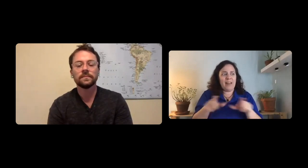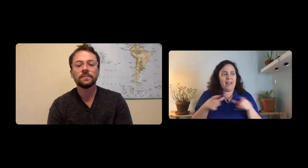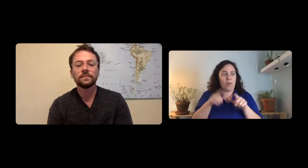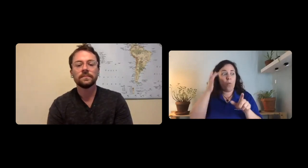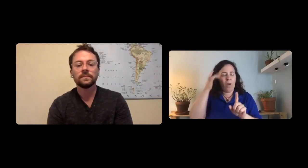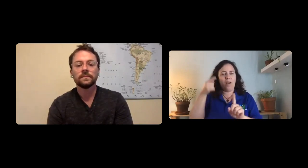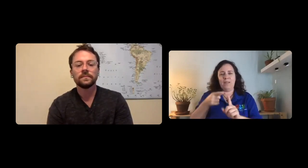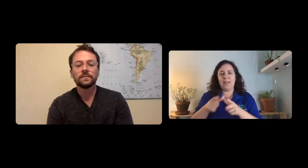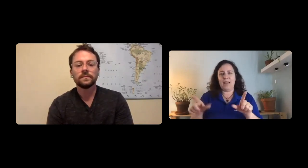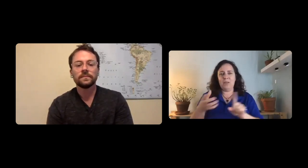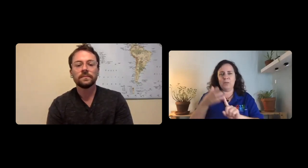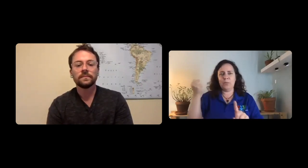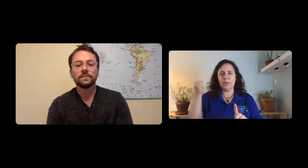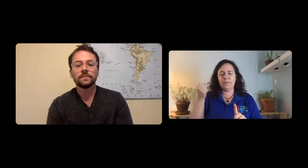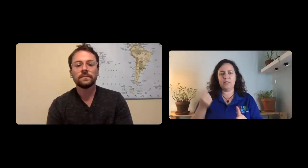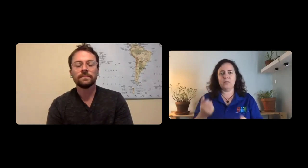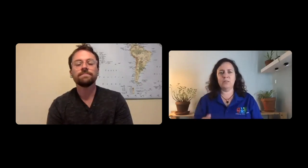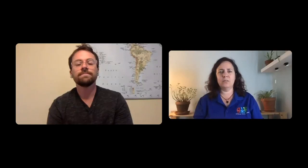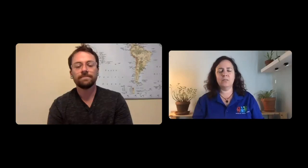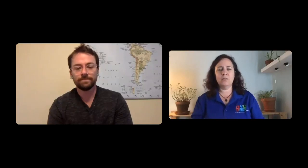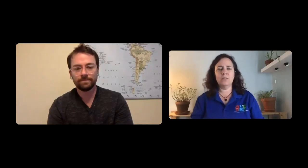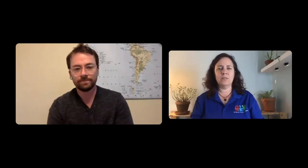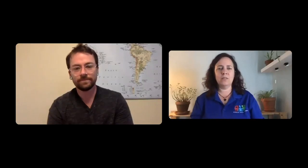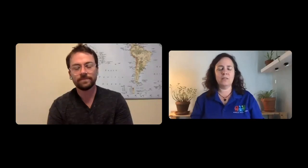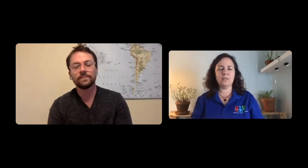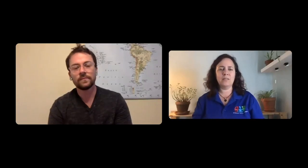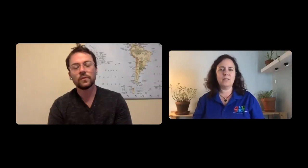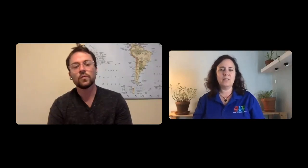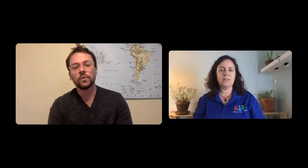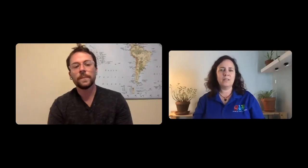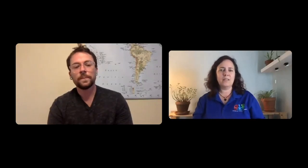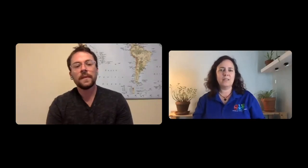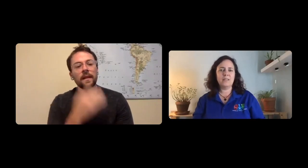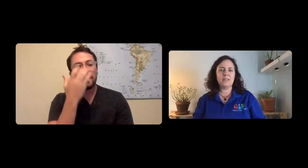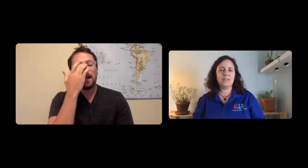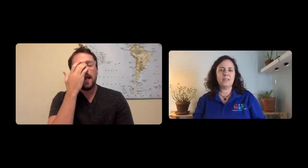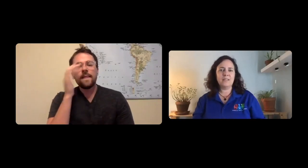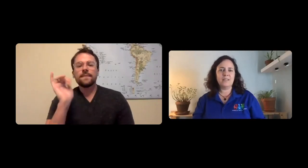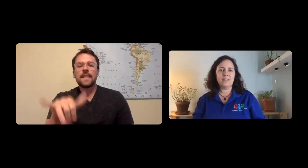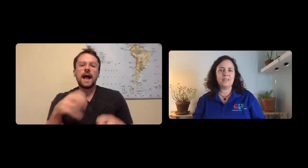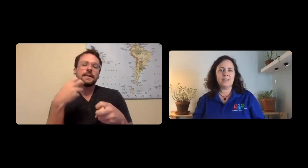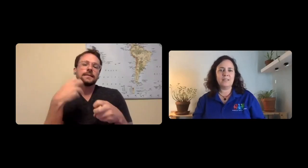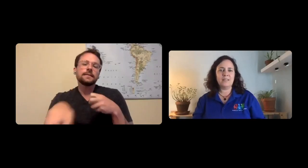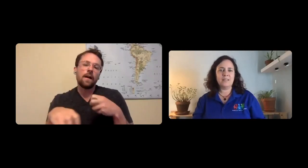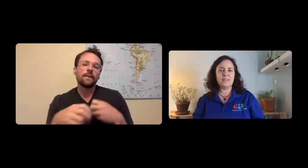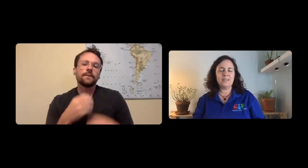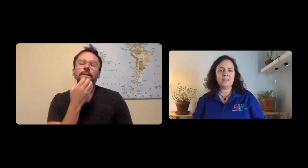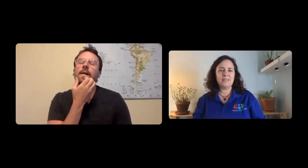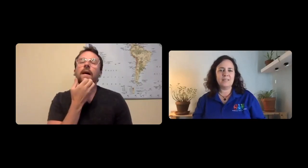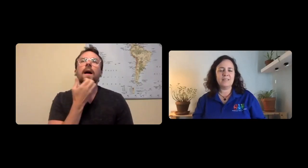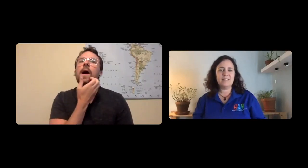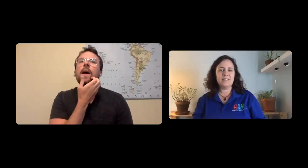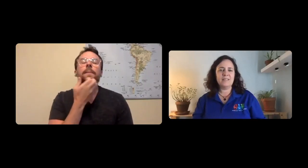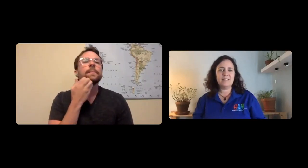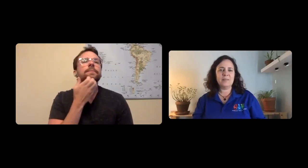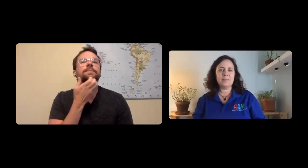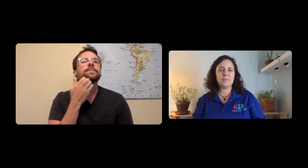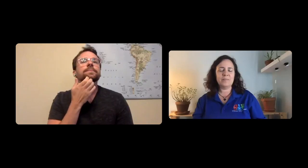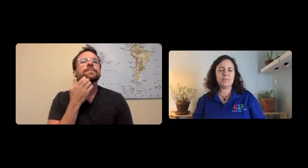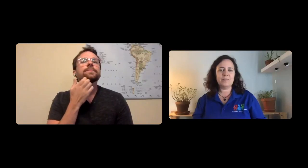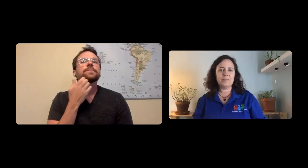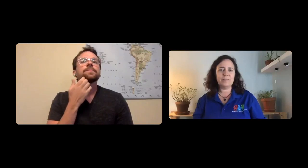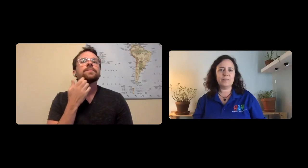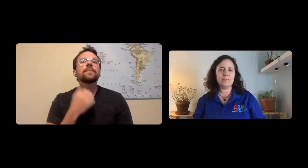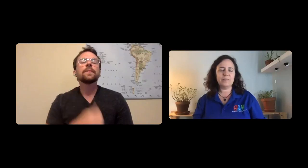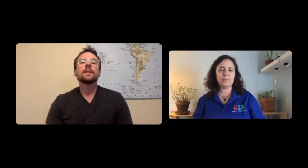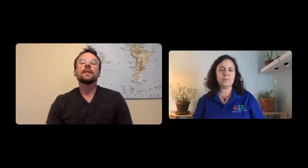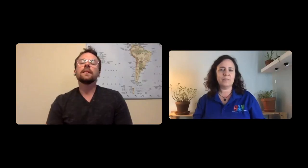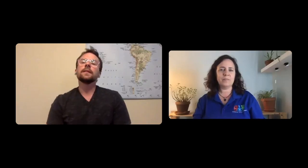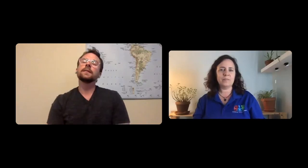the idea of gender to young children who may have little language, due to language depravation?